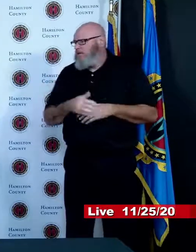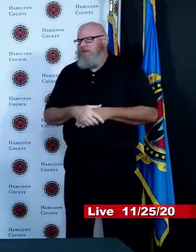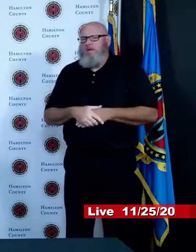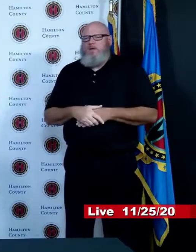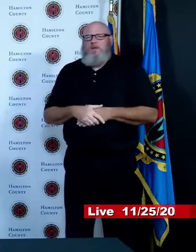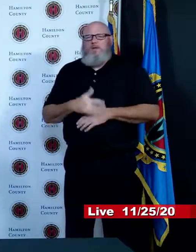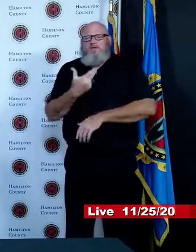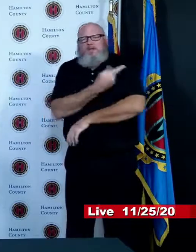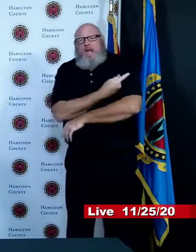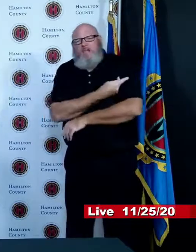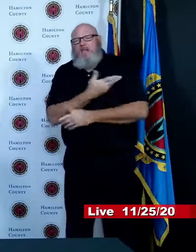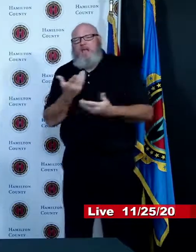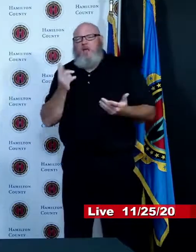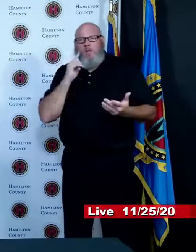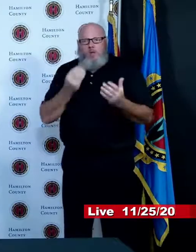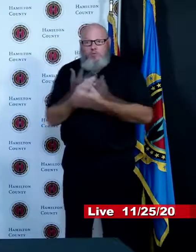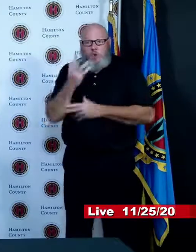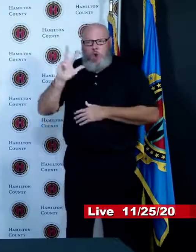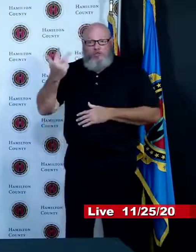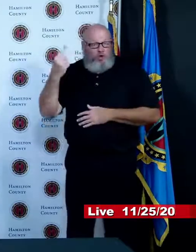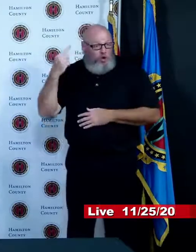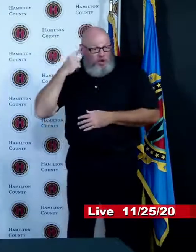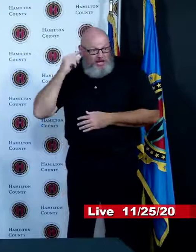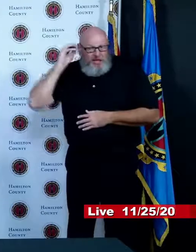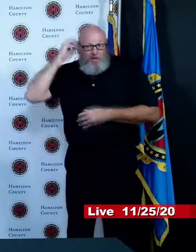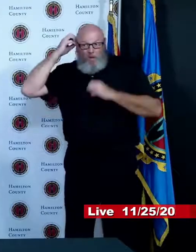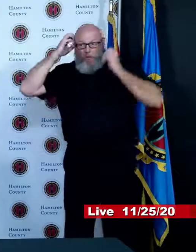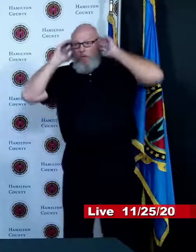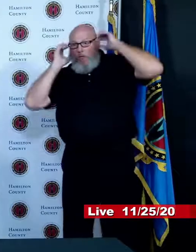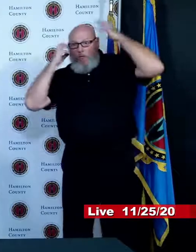to alleviate some of that anxiety especially in that you mentioned communities of color which I